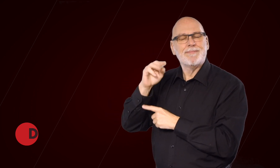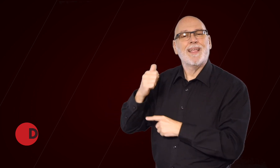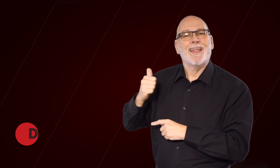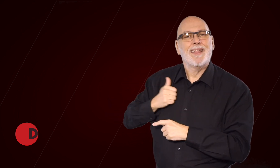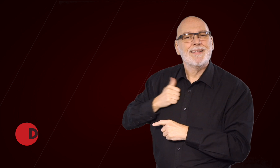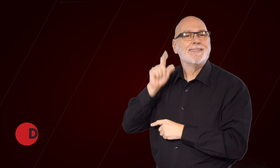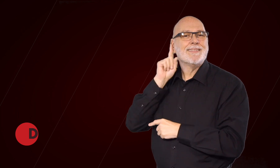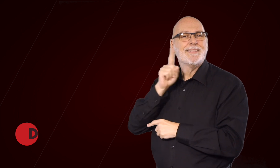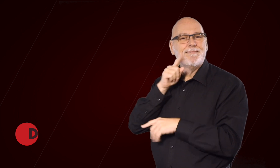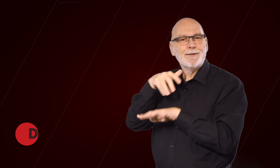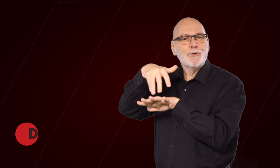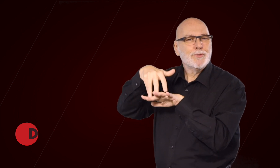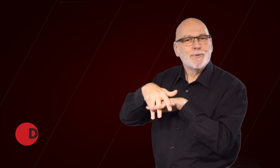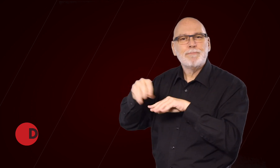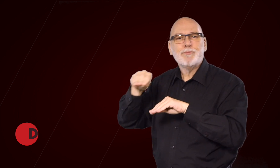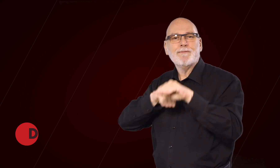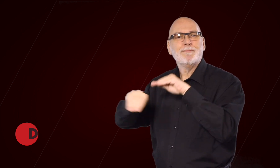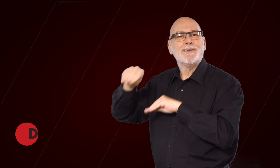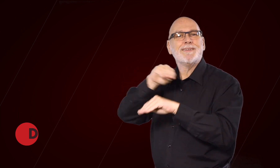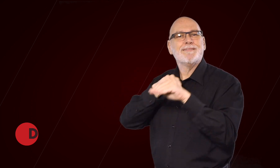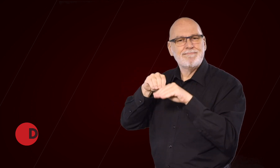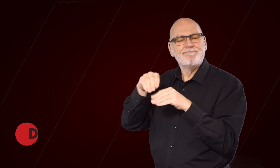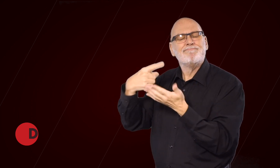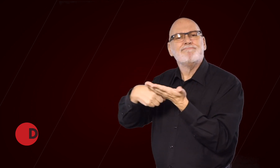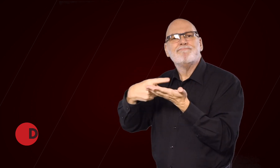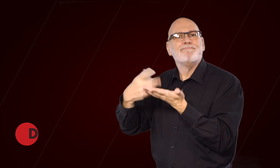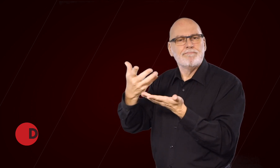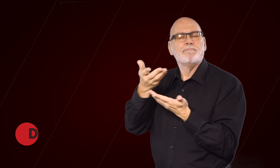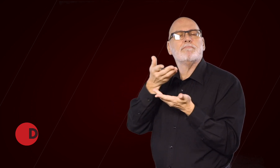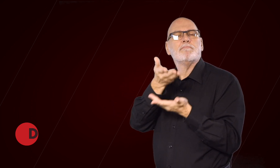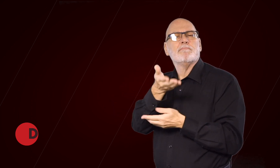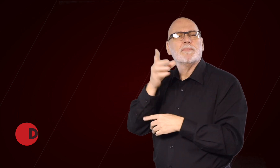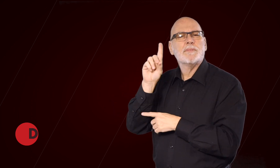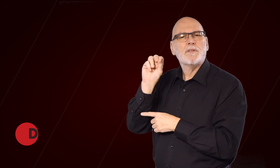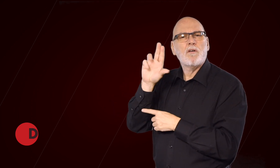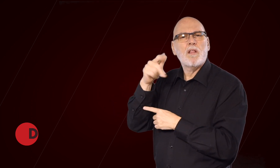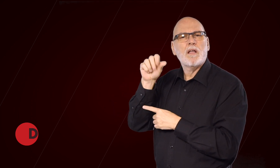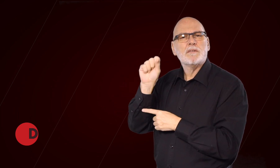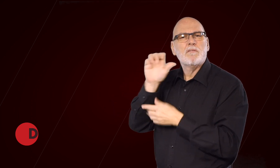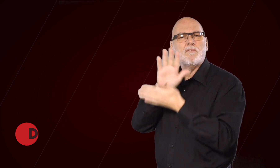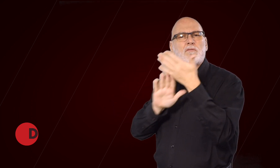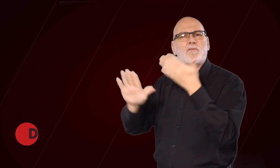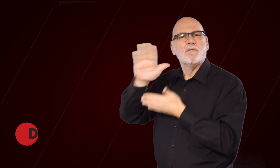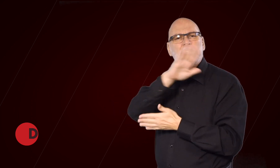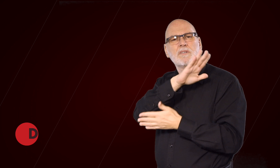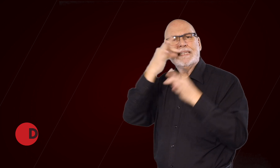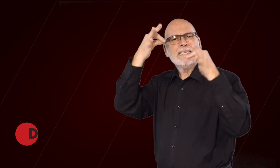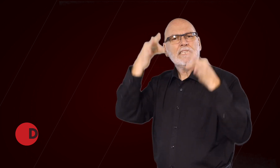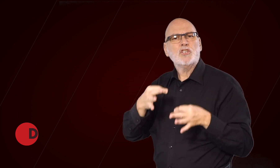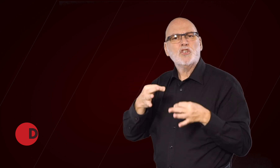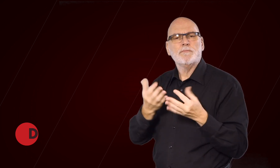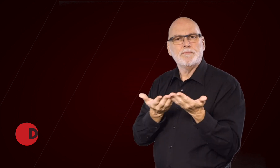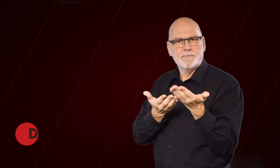(CDGM) of Douglas College's decision.